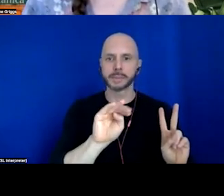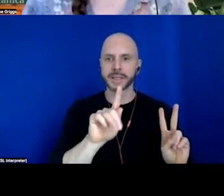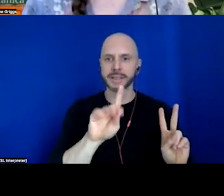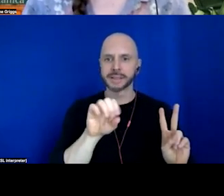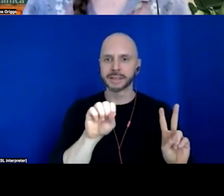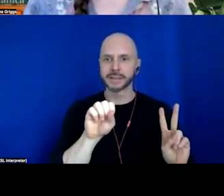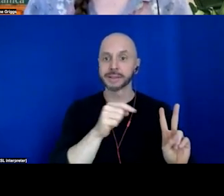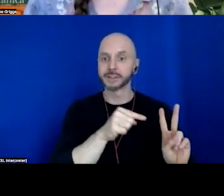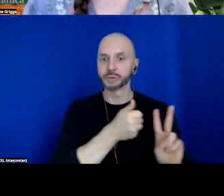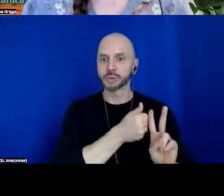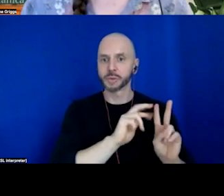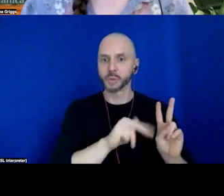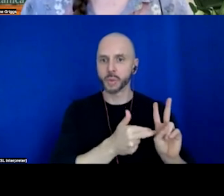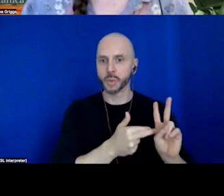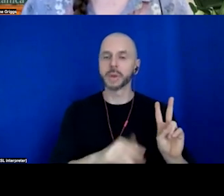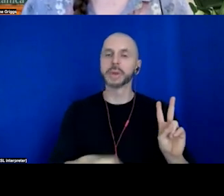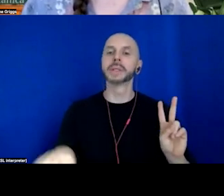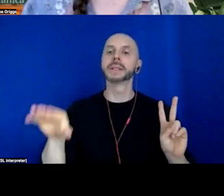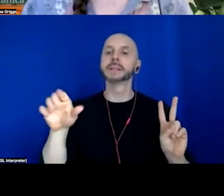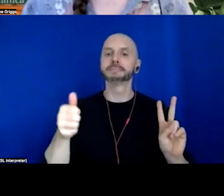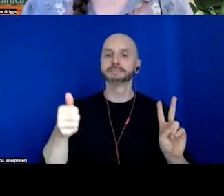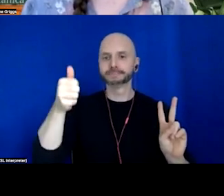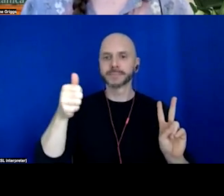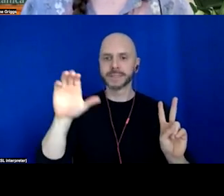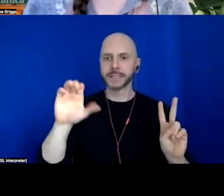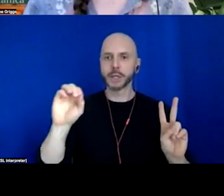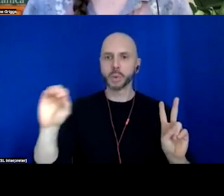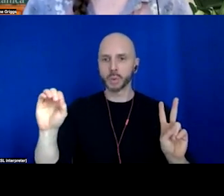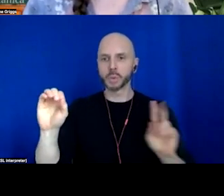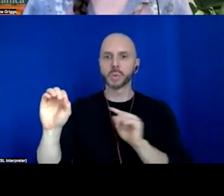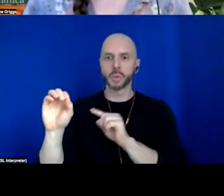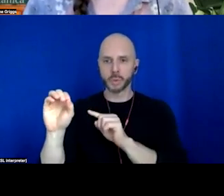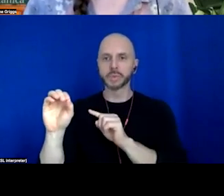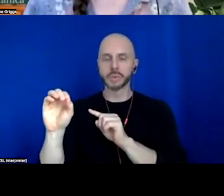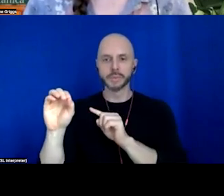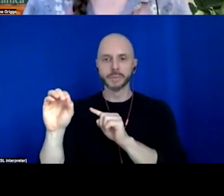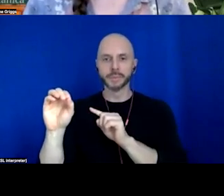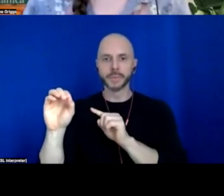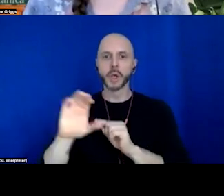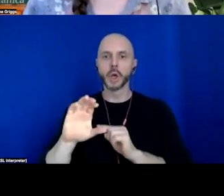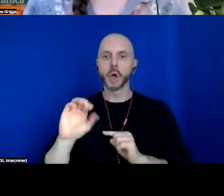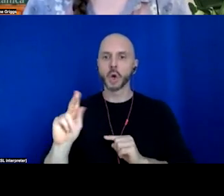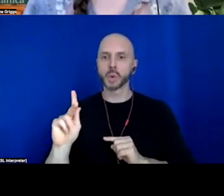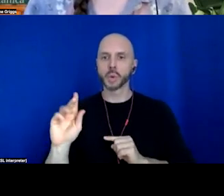at Coko Foundation, where she currently leads Ketty's platform design and project